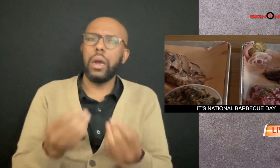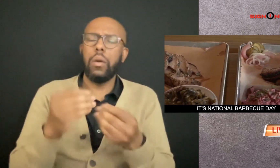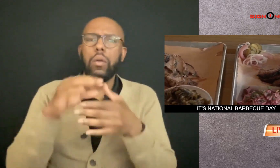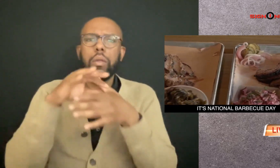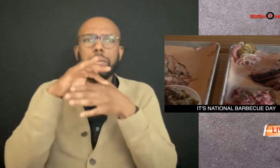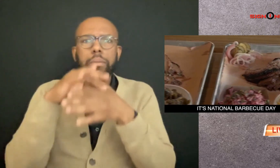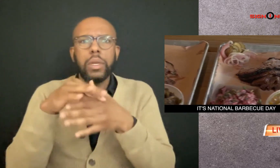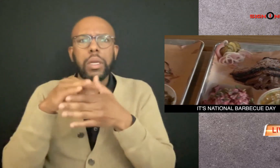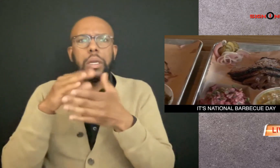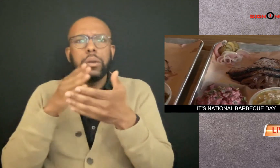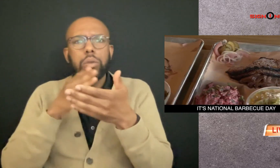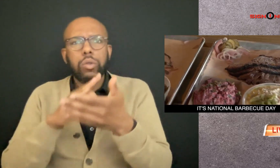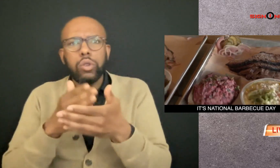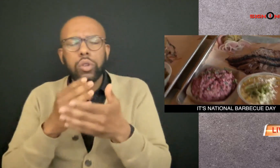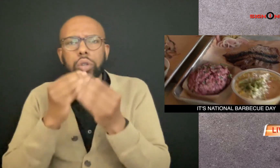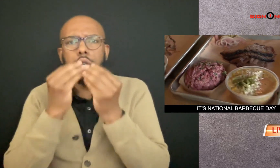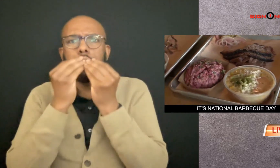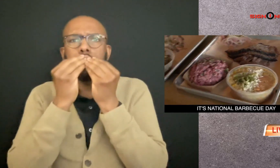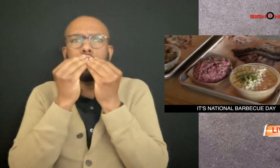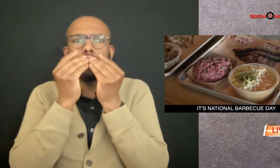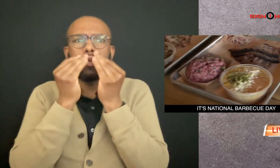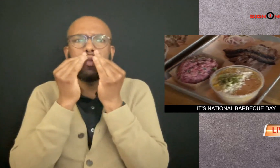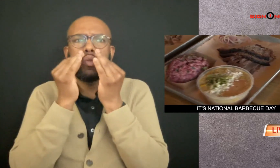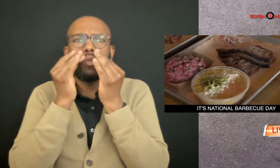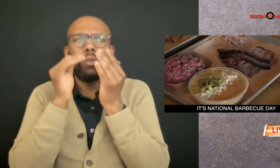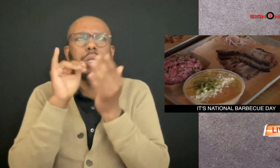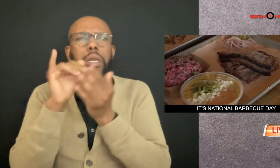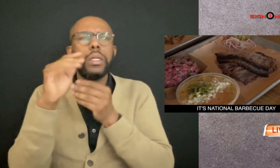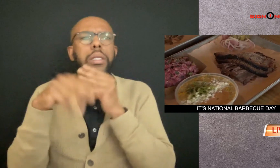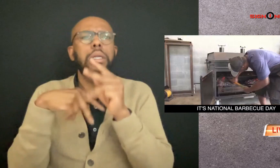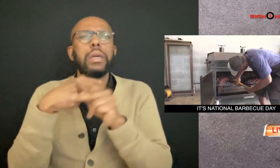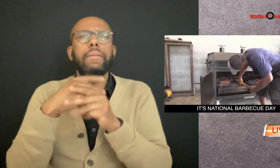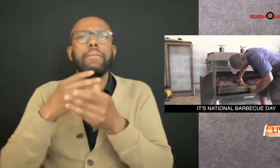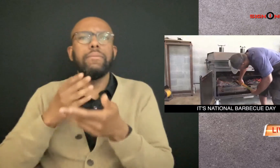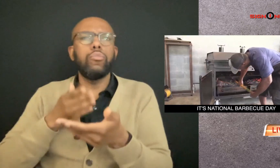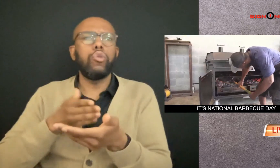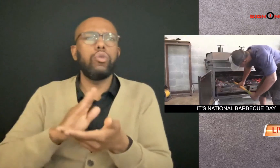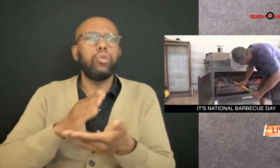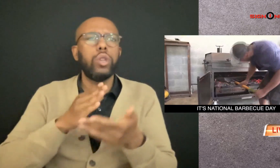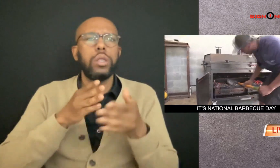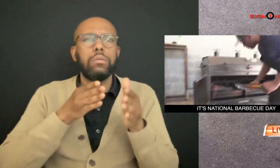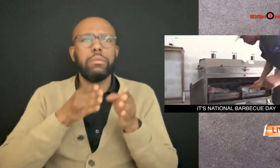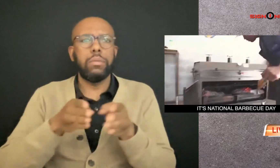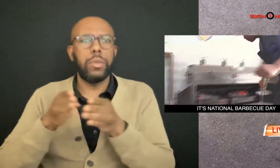barbecue can refer to the way the meat is cooked as well as the cooking method that